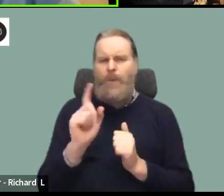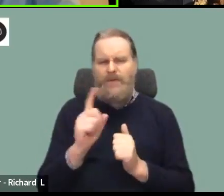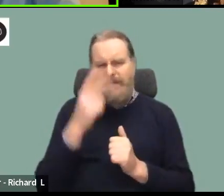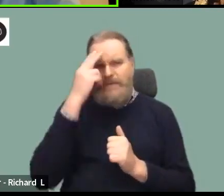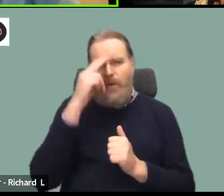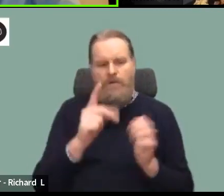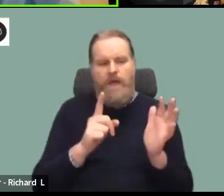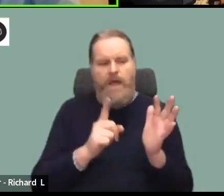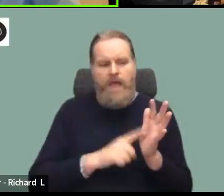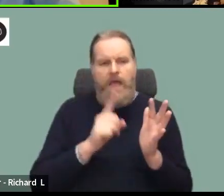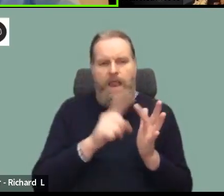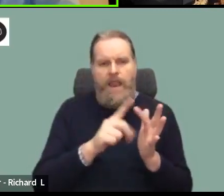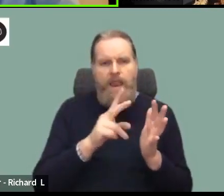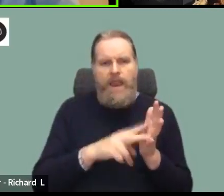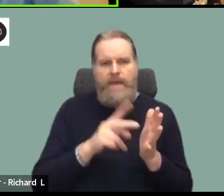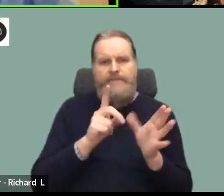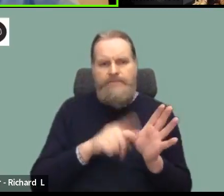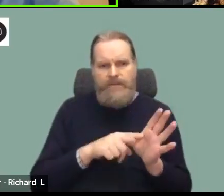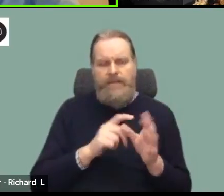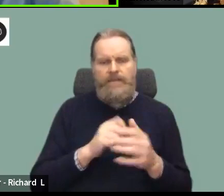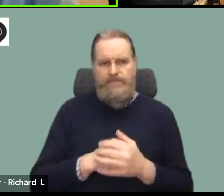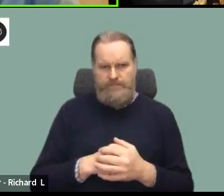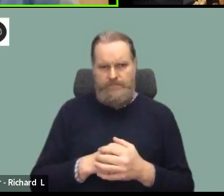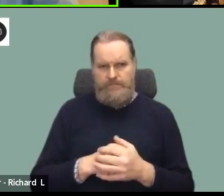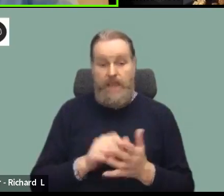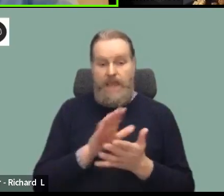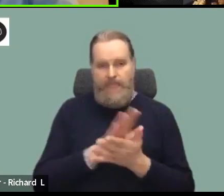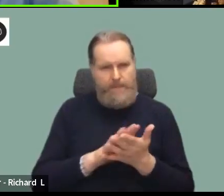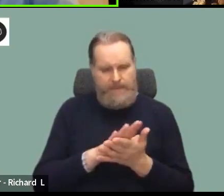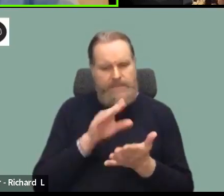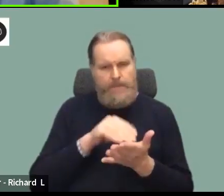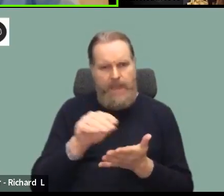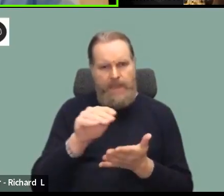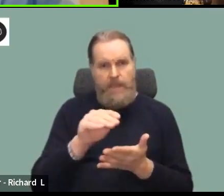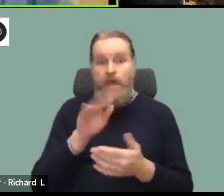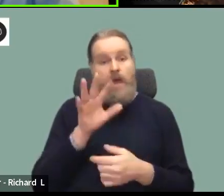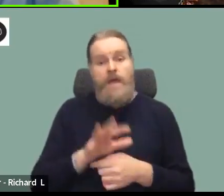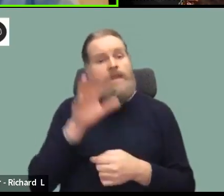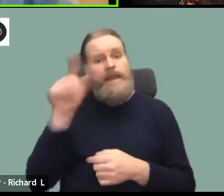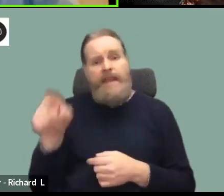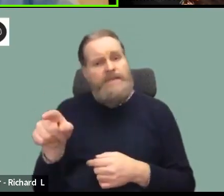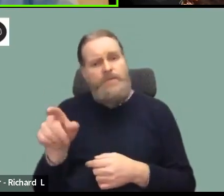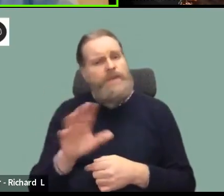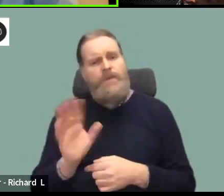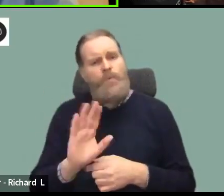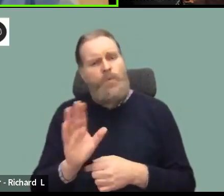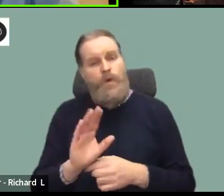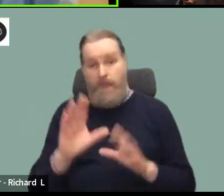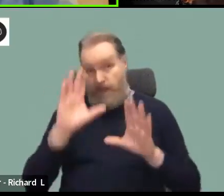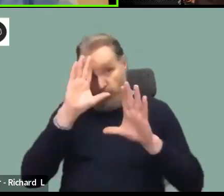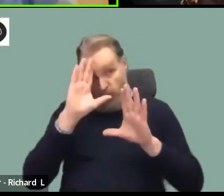decision to have the levy is not the decision that we have already decided to increase people. s lives s subscriptions subscriptions.